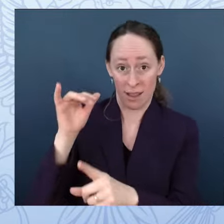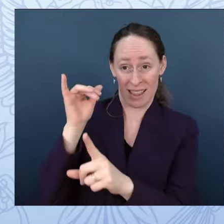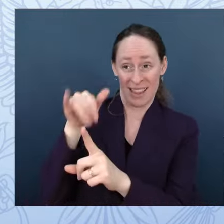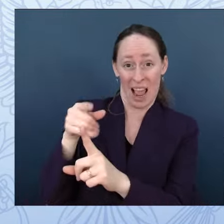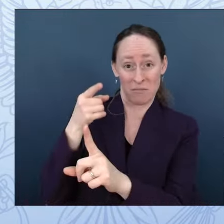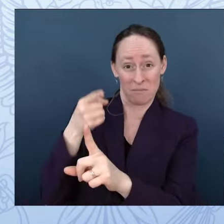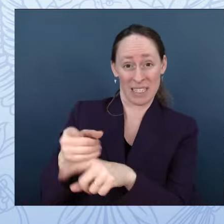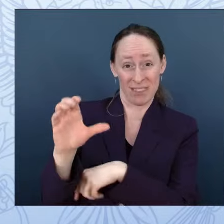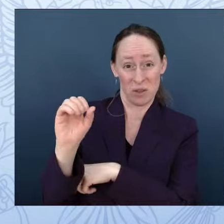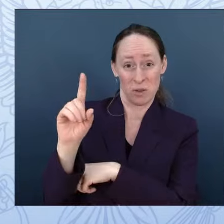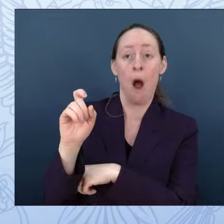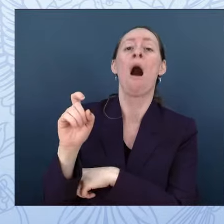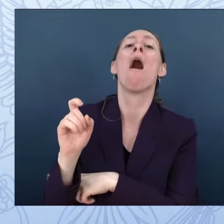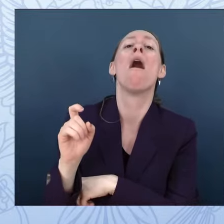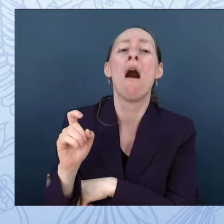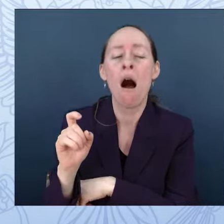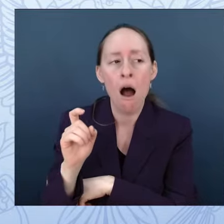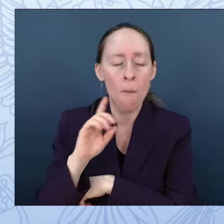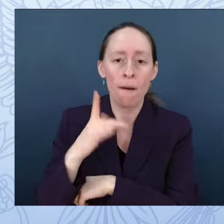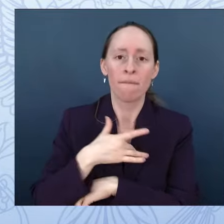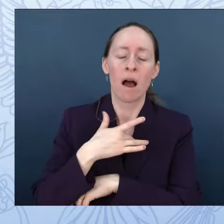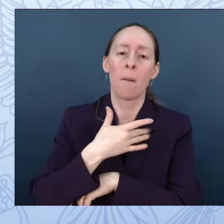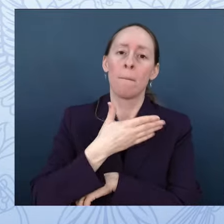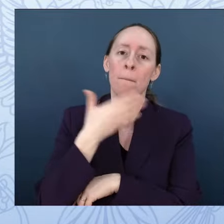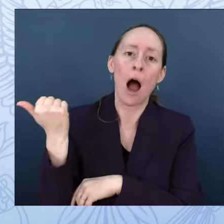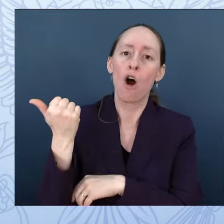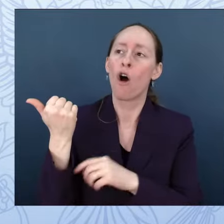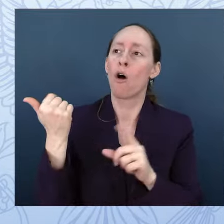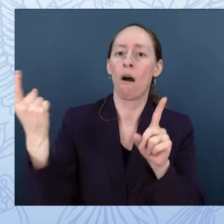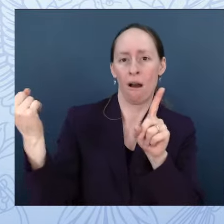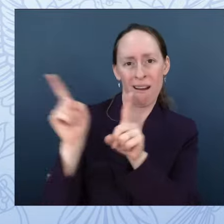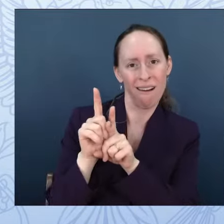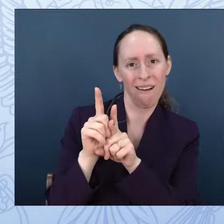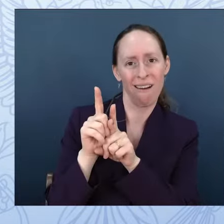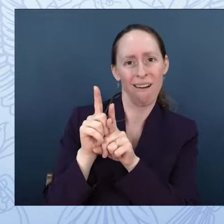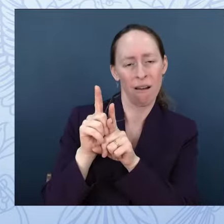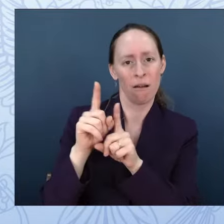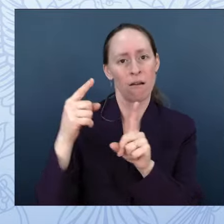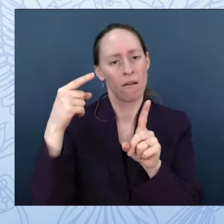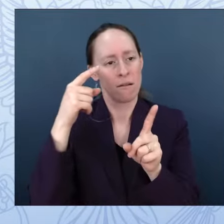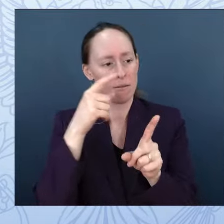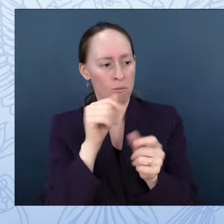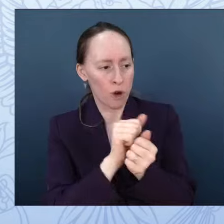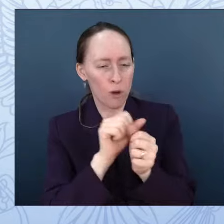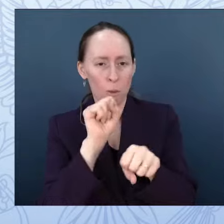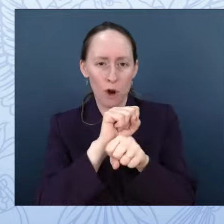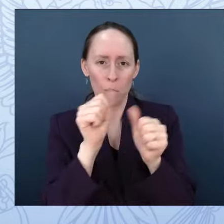allowing patients and their families to focus on what matters most, beating cancer.